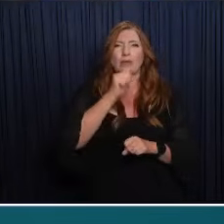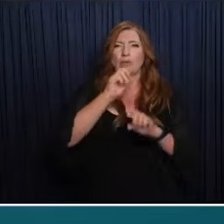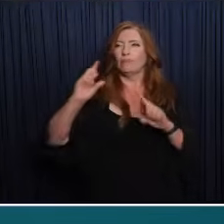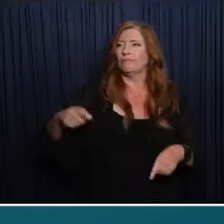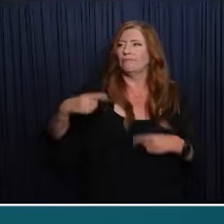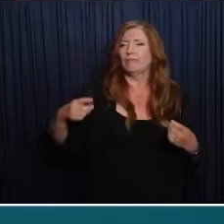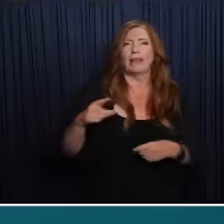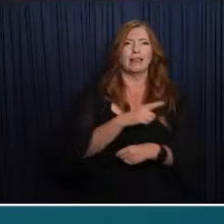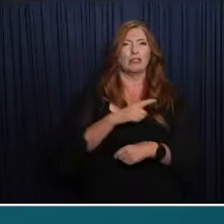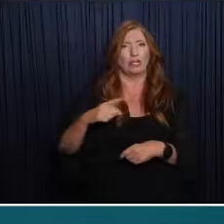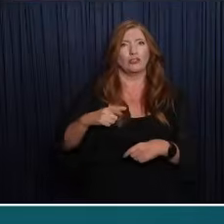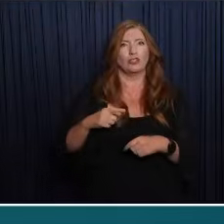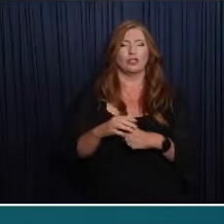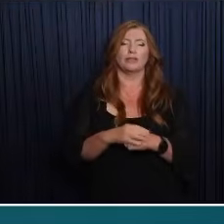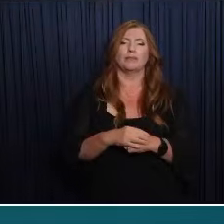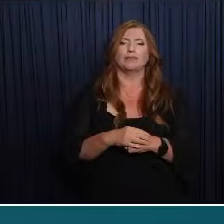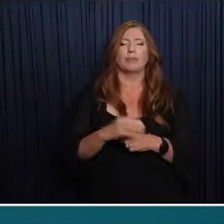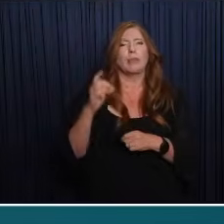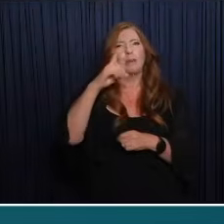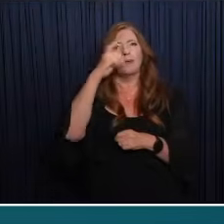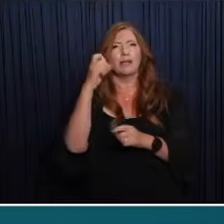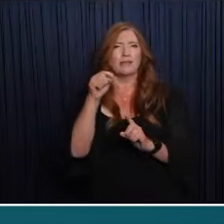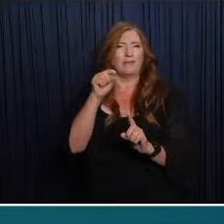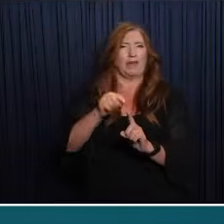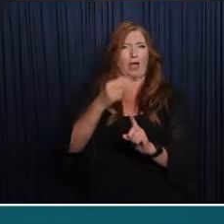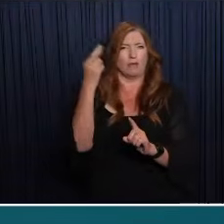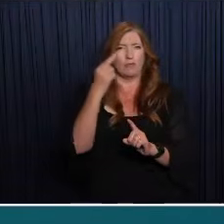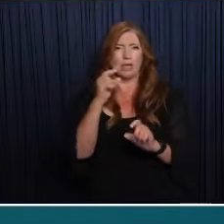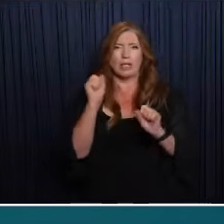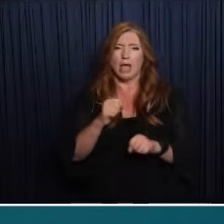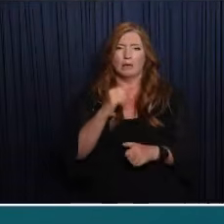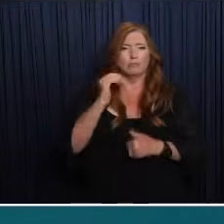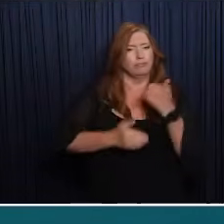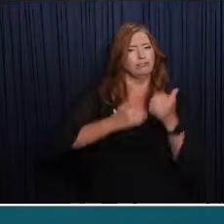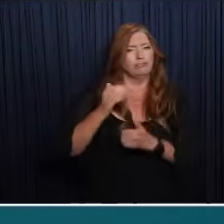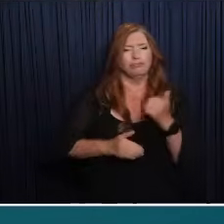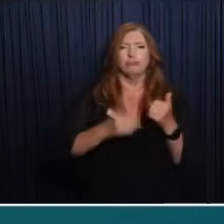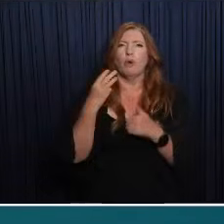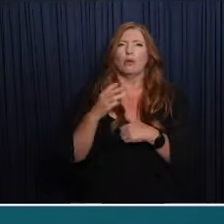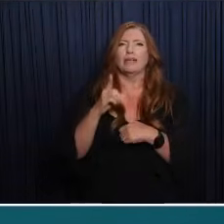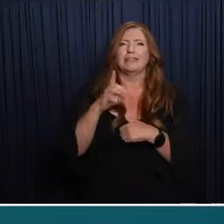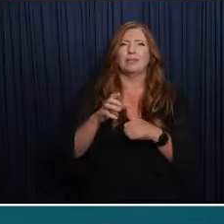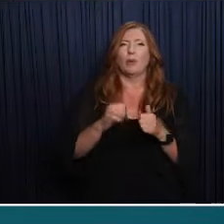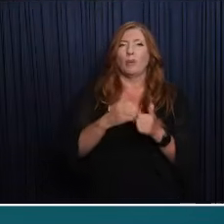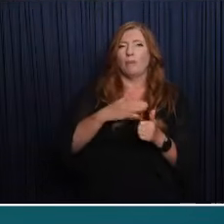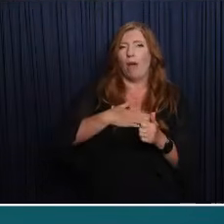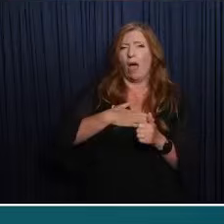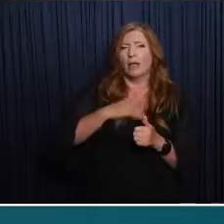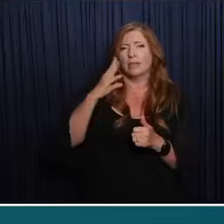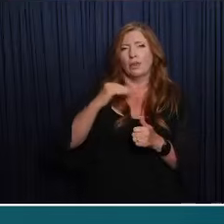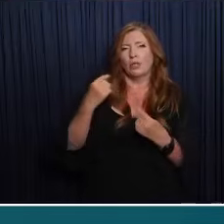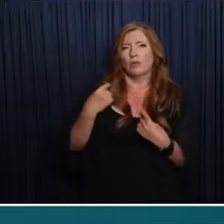CHAIRMAN OF COMMITTEES, MEMBERS OF COMMITTEES IN SIX OF THE LONGEST ARIZONA'S HISTORY OF THE